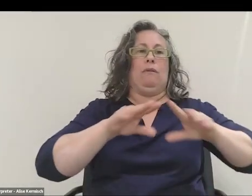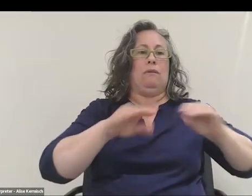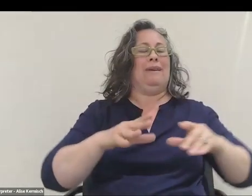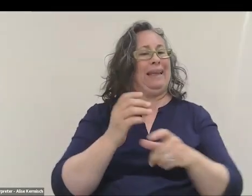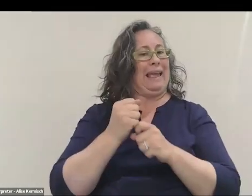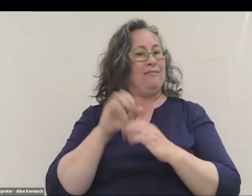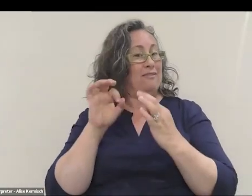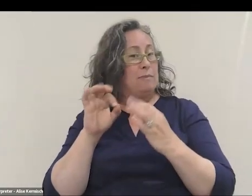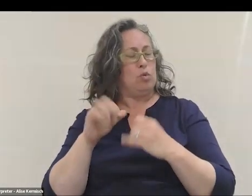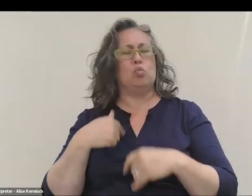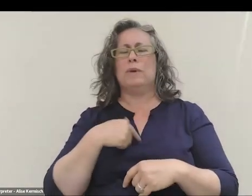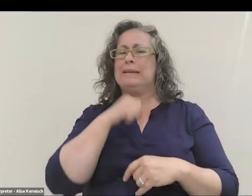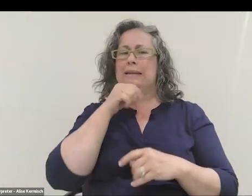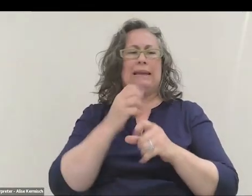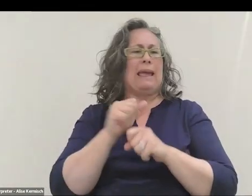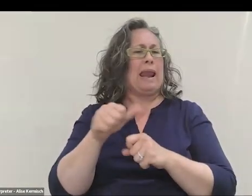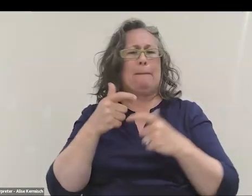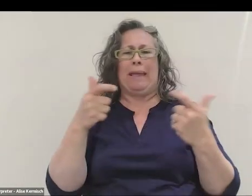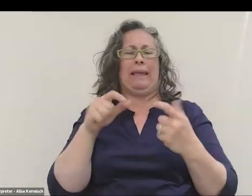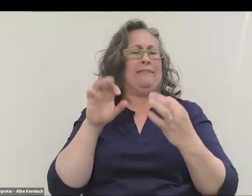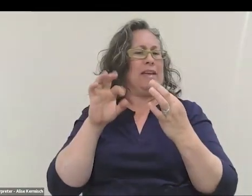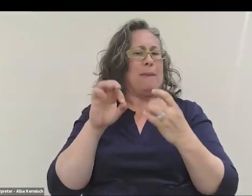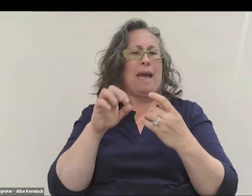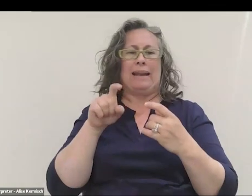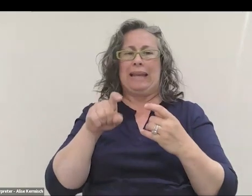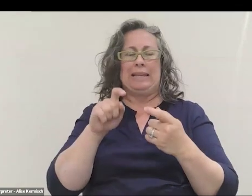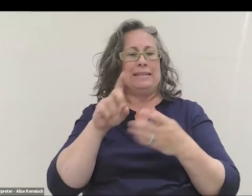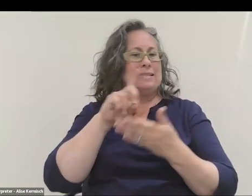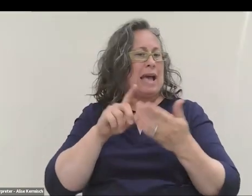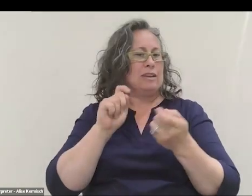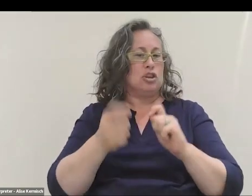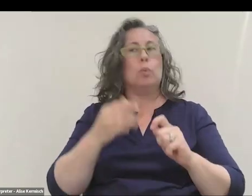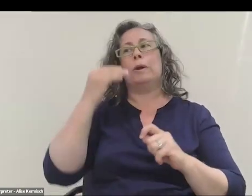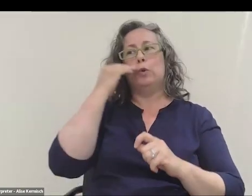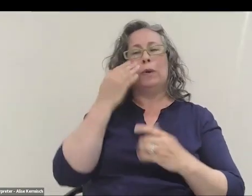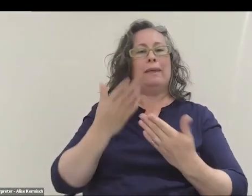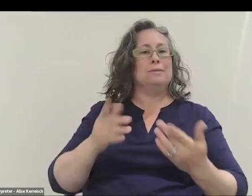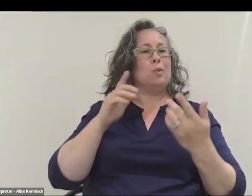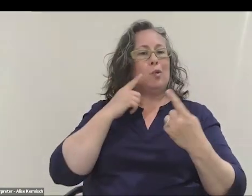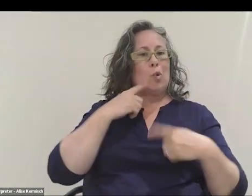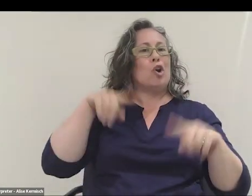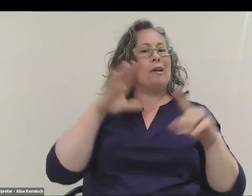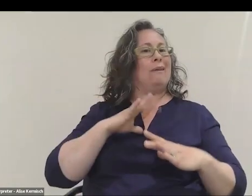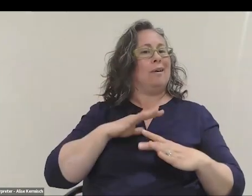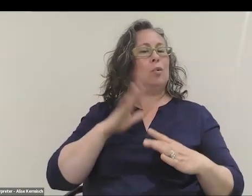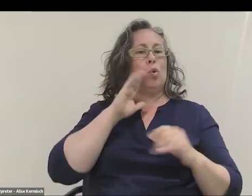We didn't get any major feedback or design changes, but we knew that things were working, and we were really excited, so we were going to push ahead.